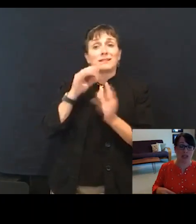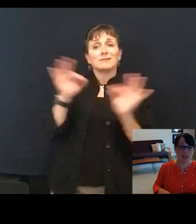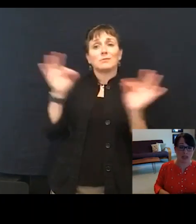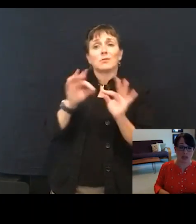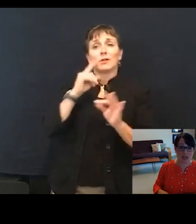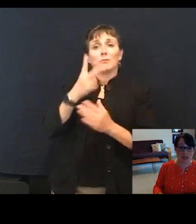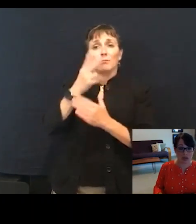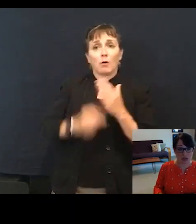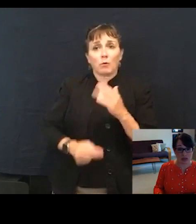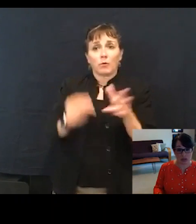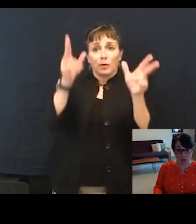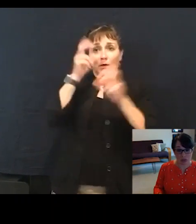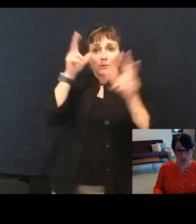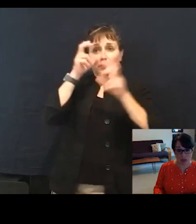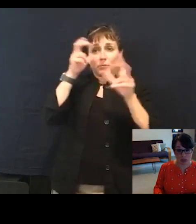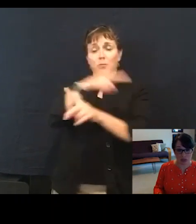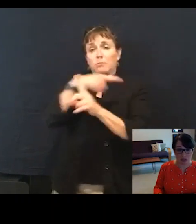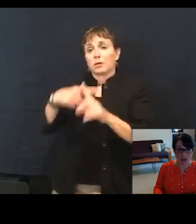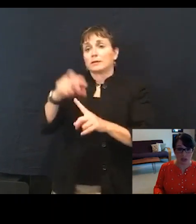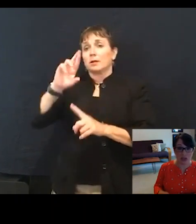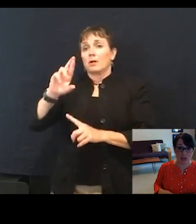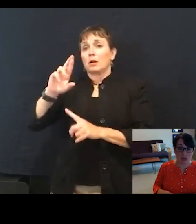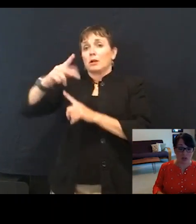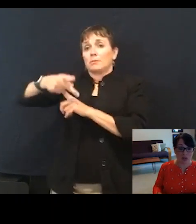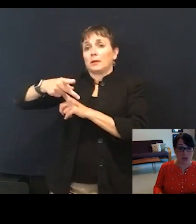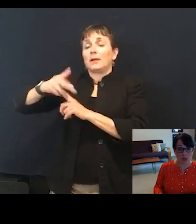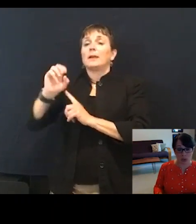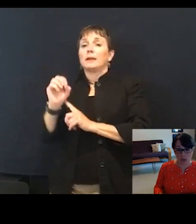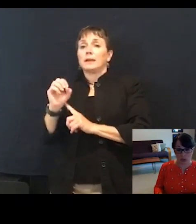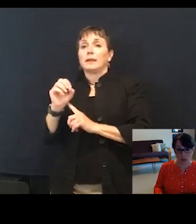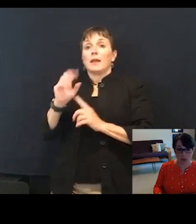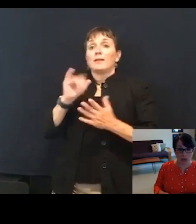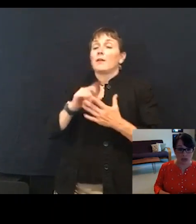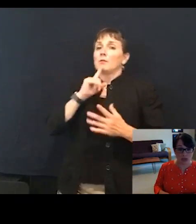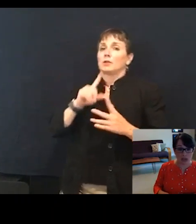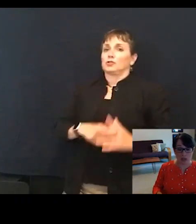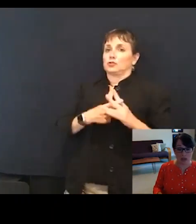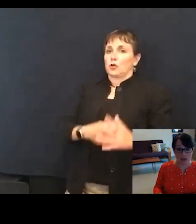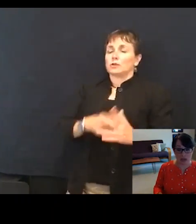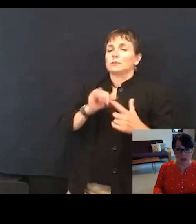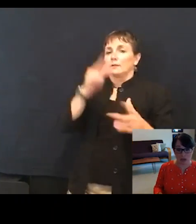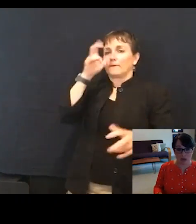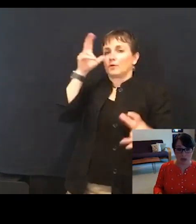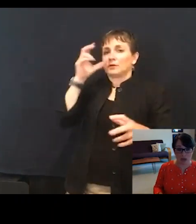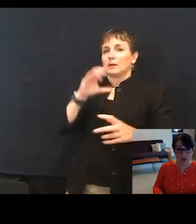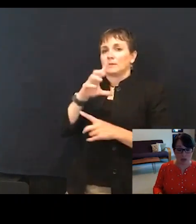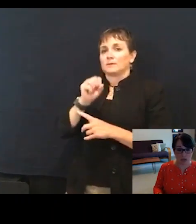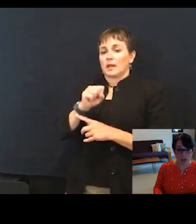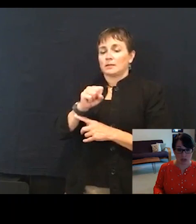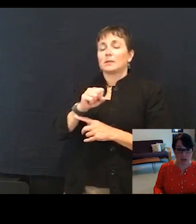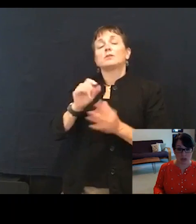the disease starts in the photoreceptor cells. So it's really important that when you develop a gene therapy for this form of Usher syndrome,